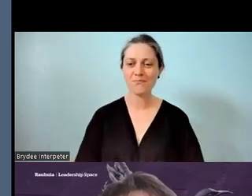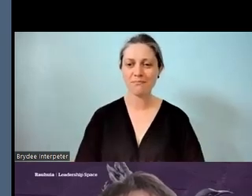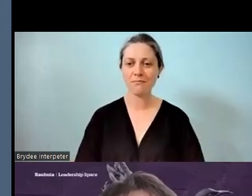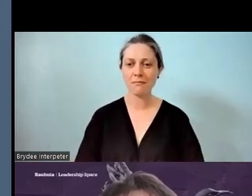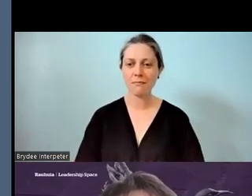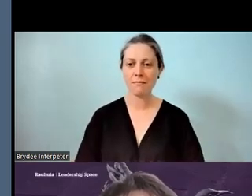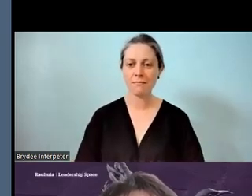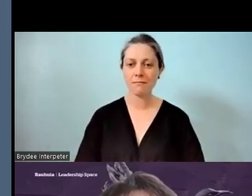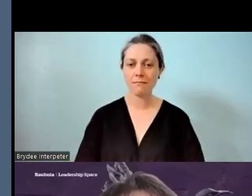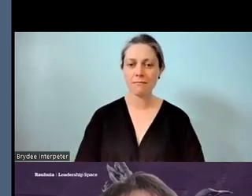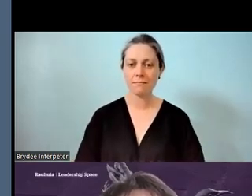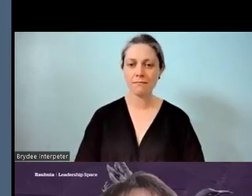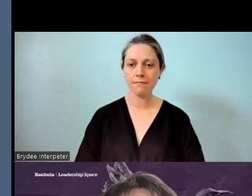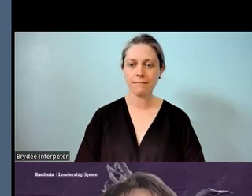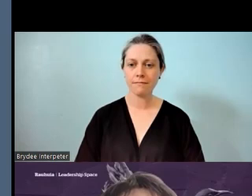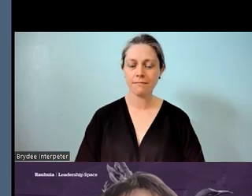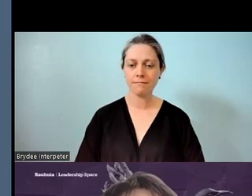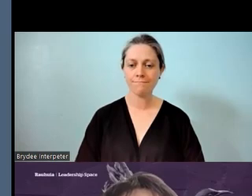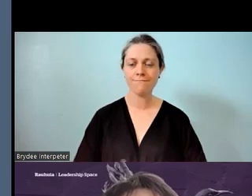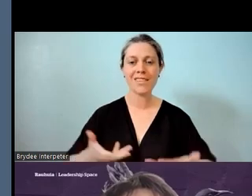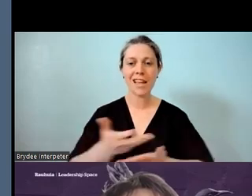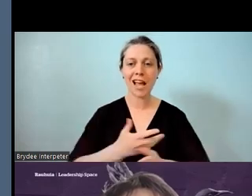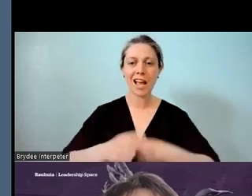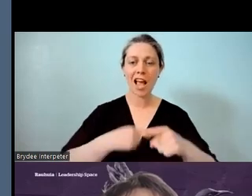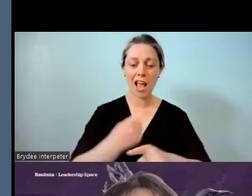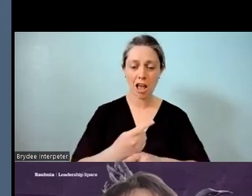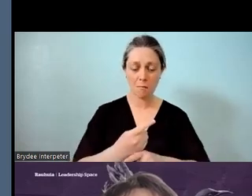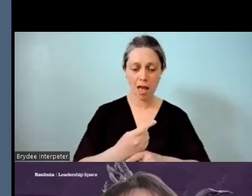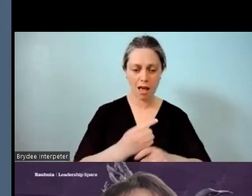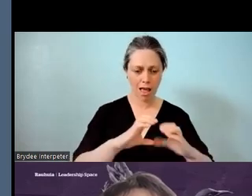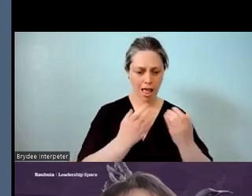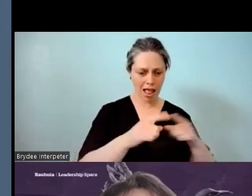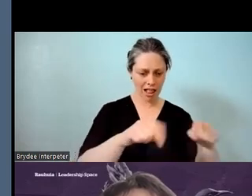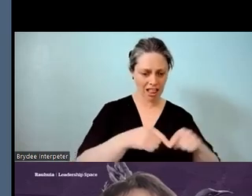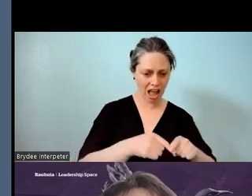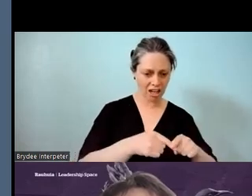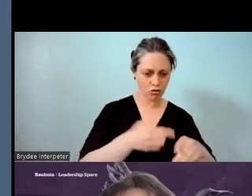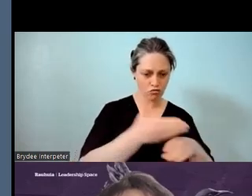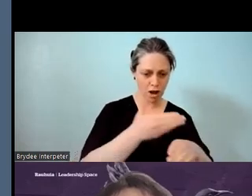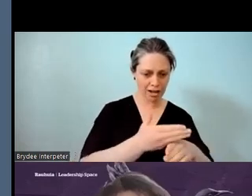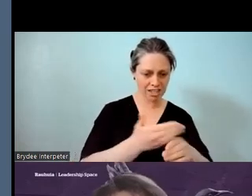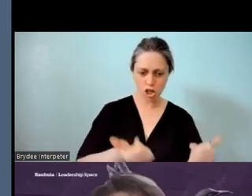From the discussion about the fact that shifting classroom practises are not enough, we need to shift whole school cultures